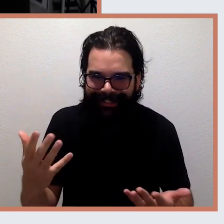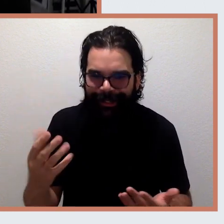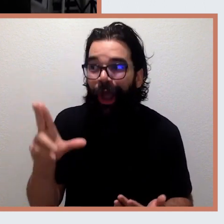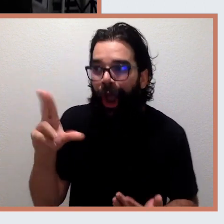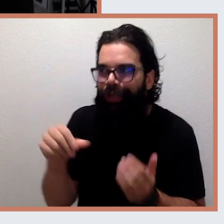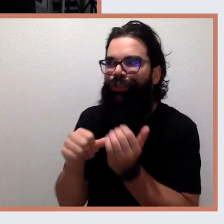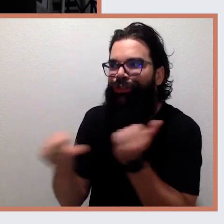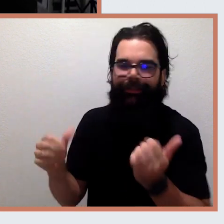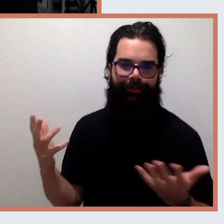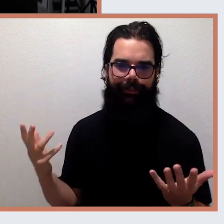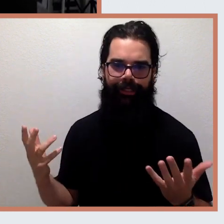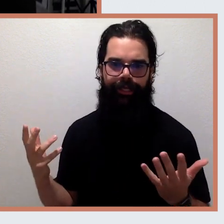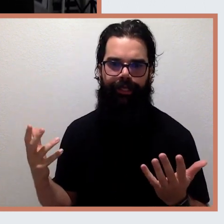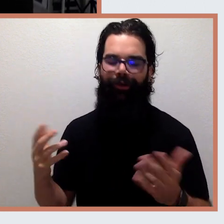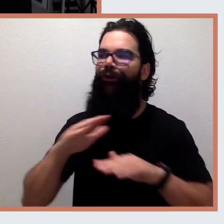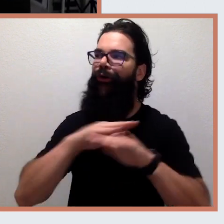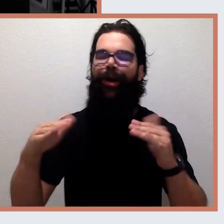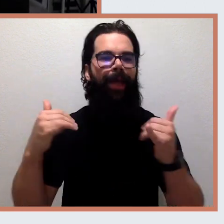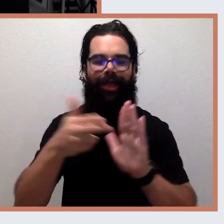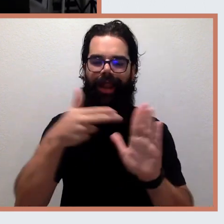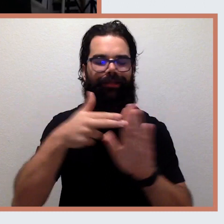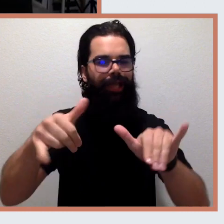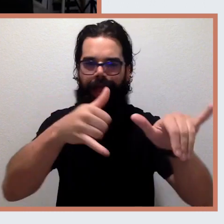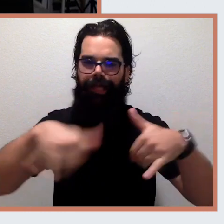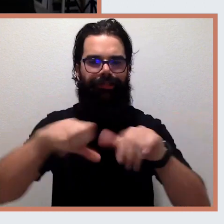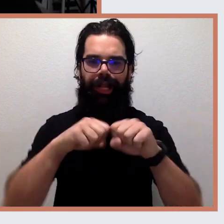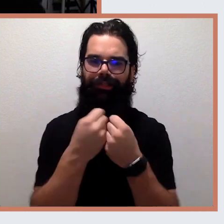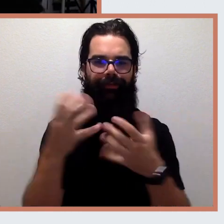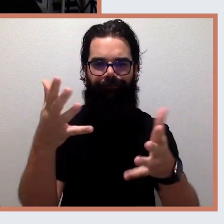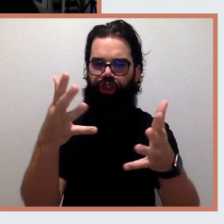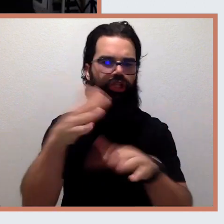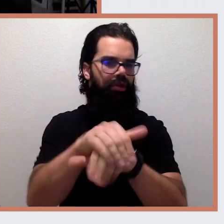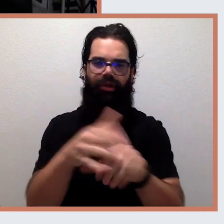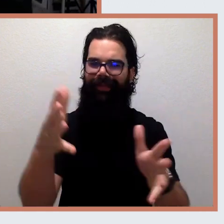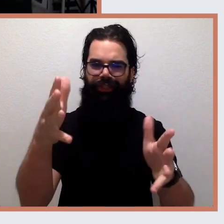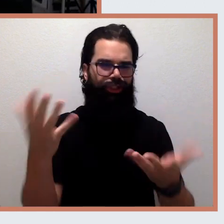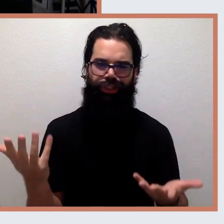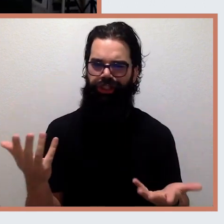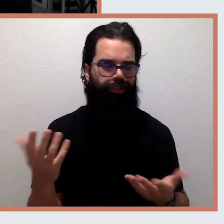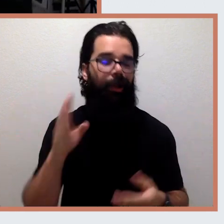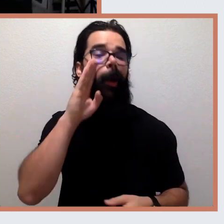And it's like, "Yeah, no shit." You know what I mean? It's like let's not play to stereotypes. Let's not be hypocritical, right?